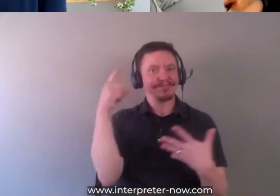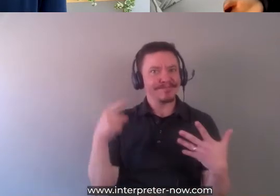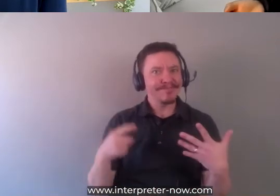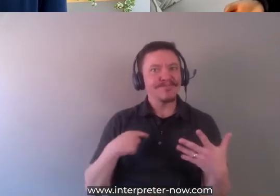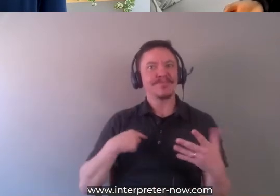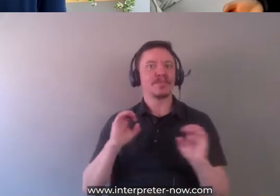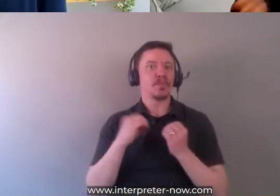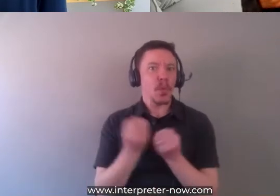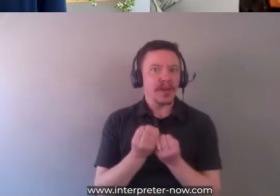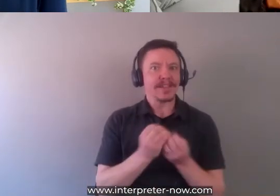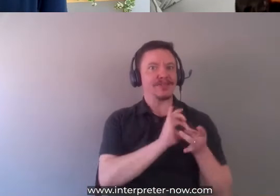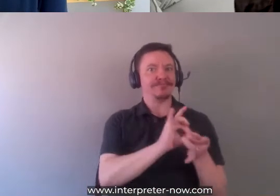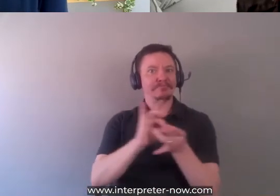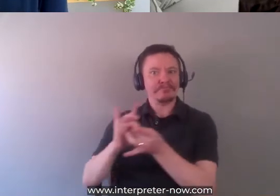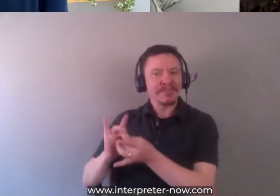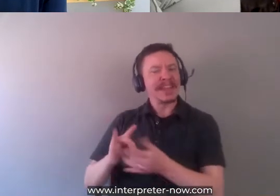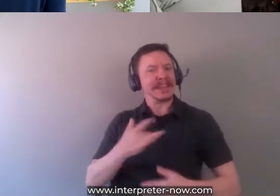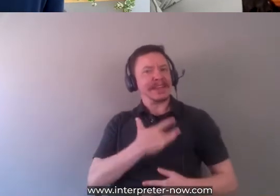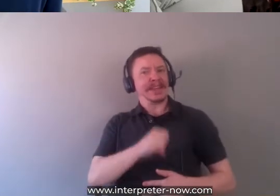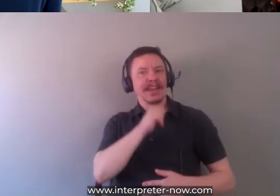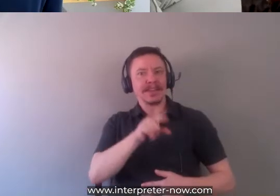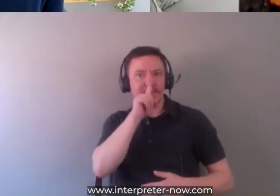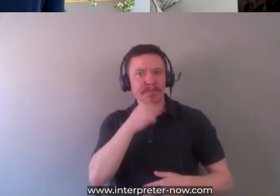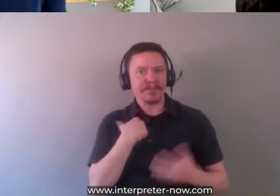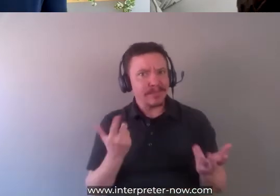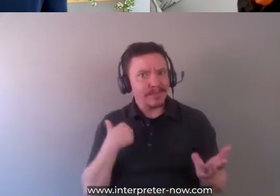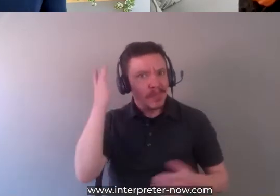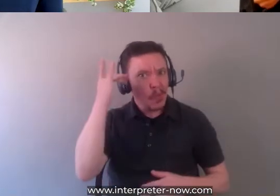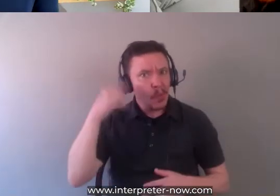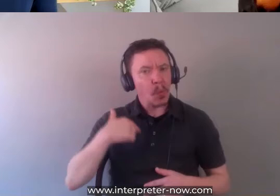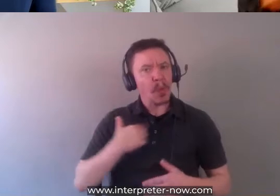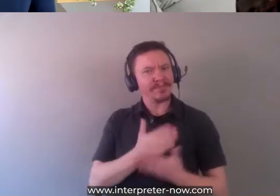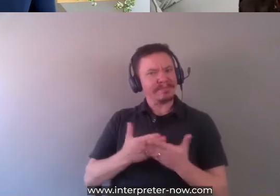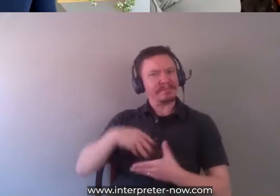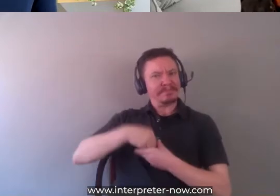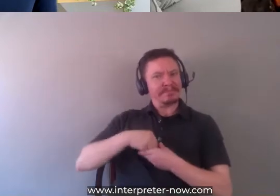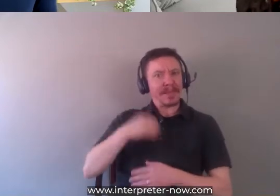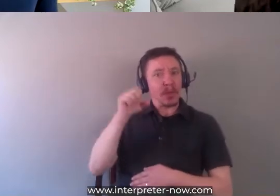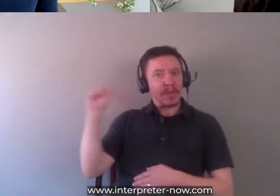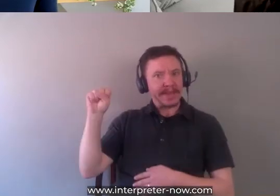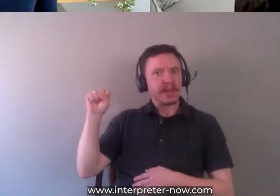organizational affiliations. Part of that I think is very much a resistance to the expectation